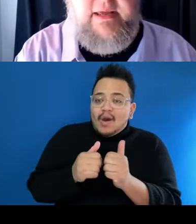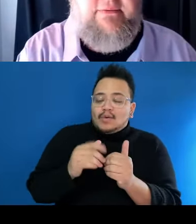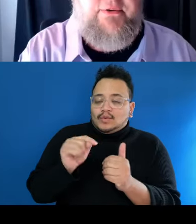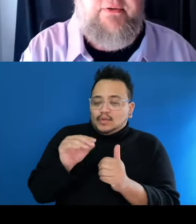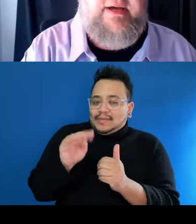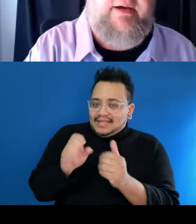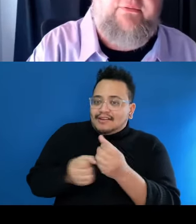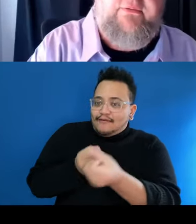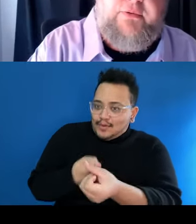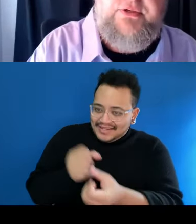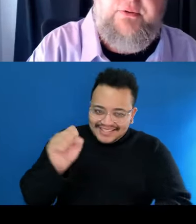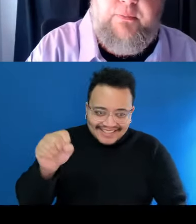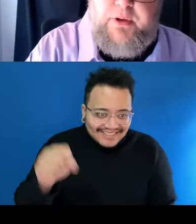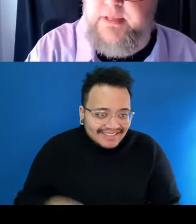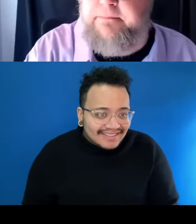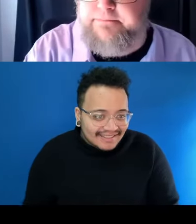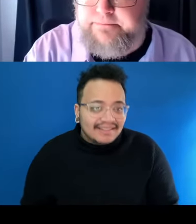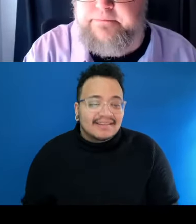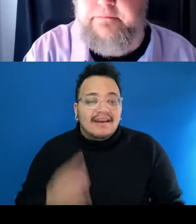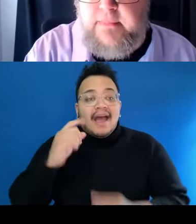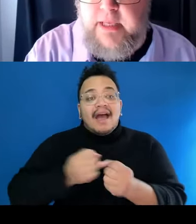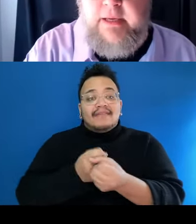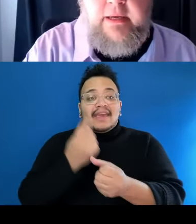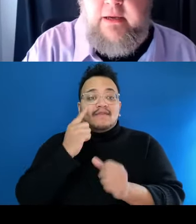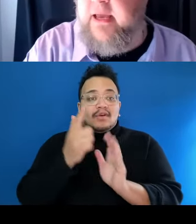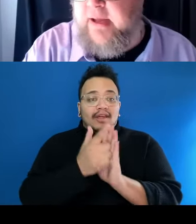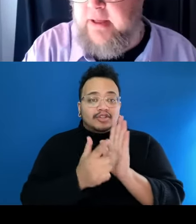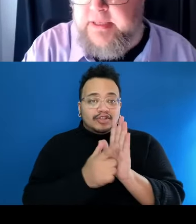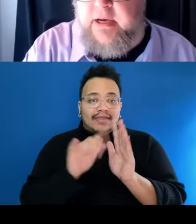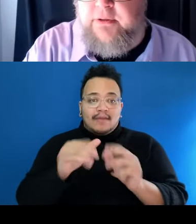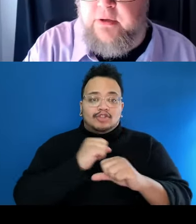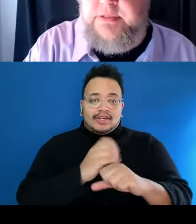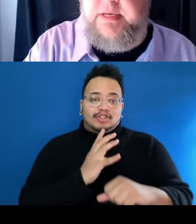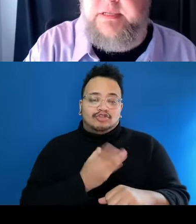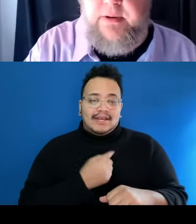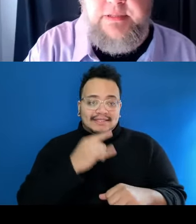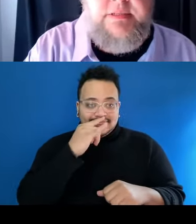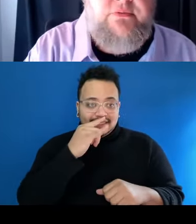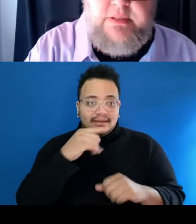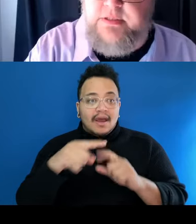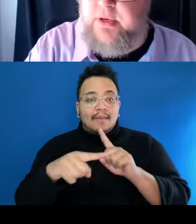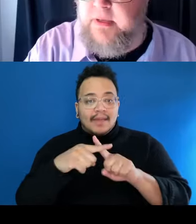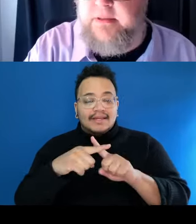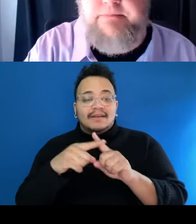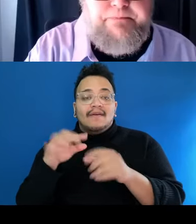and vote for folks who propose them. Yeah, validate others experiences of mistreatment.